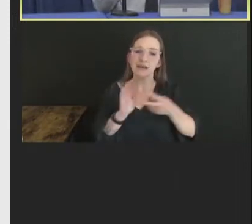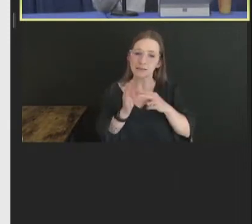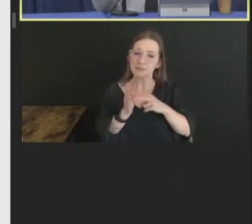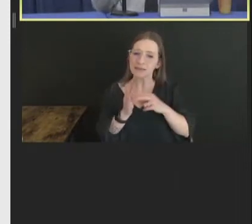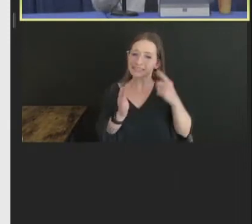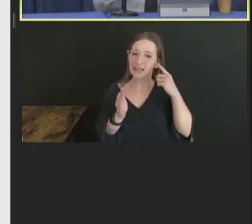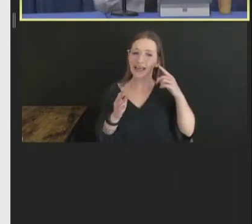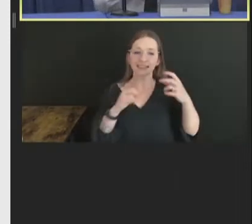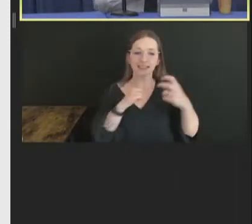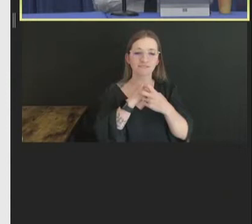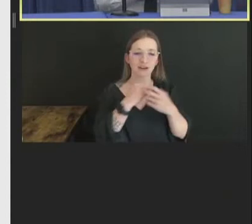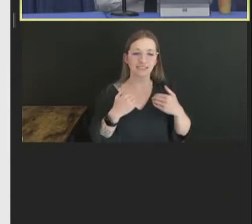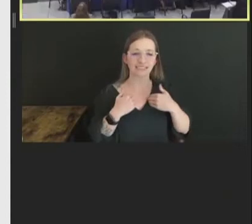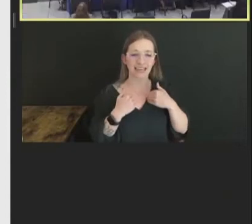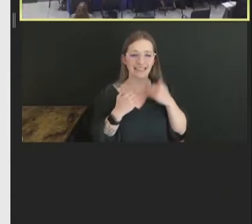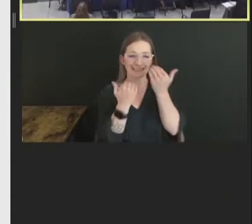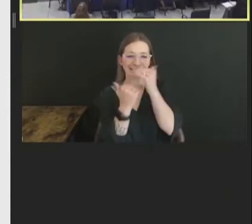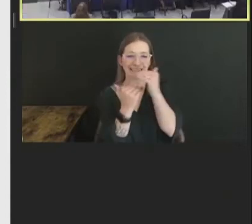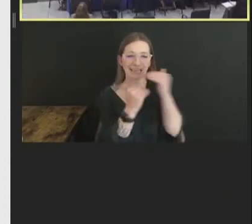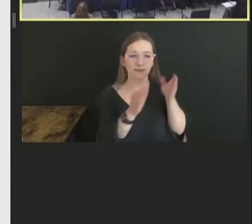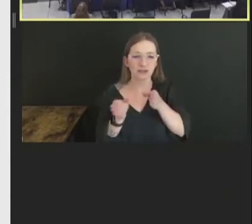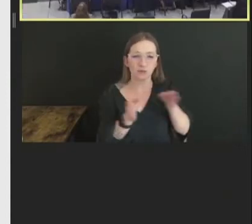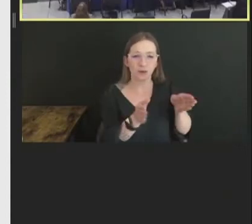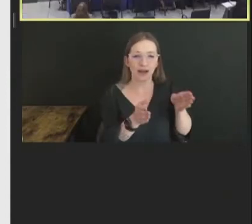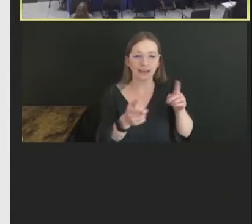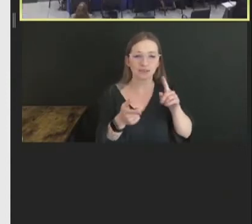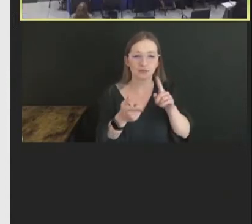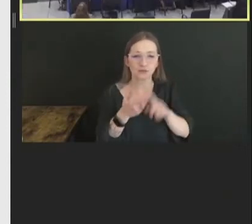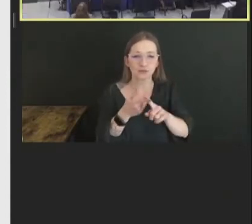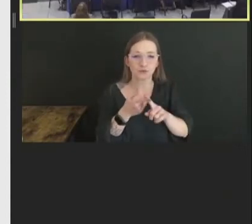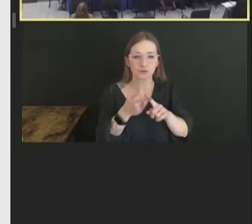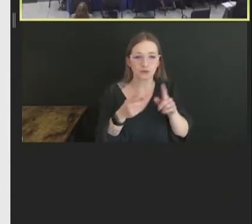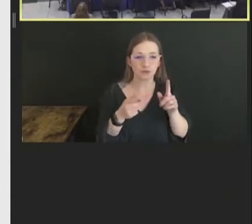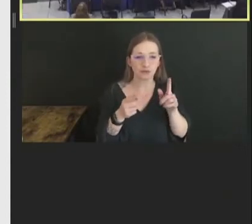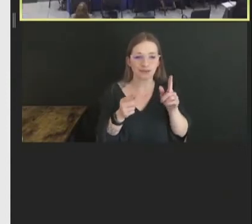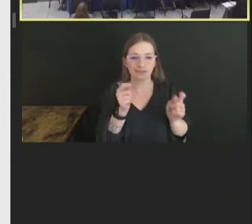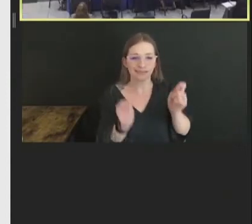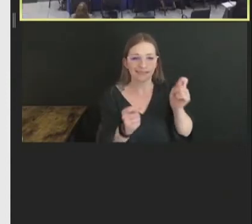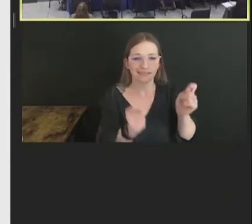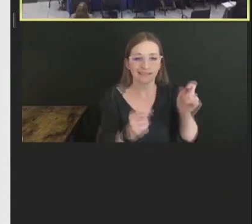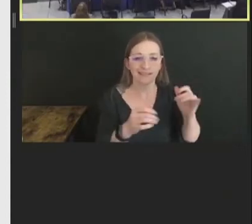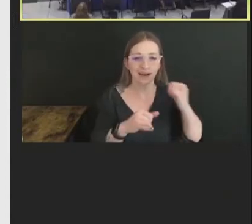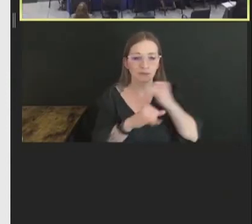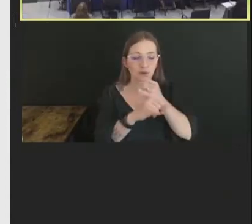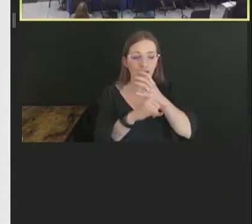get around some things with, like regarding immunity and still maintaining fitness. I think